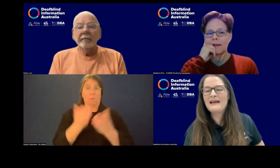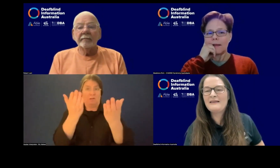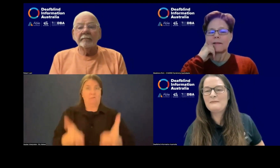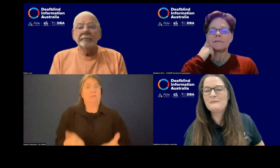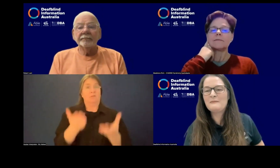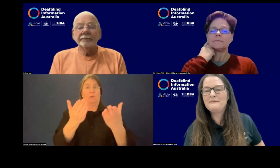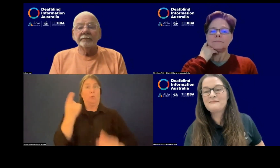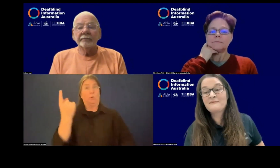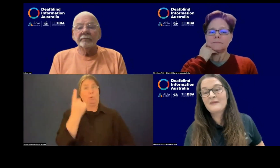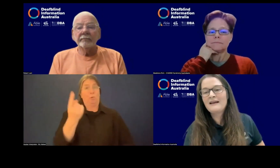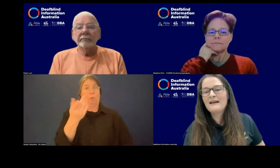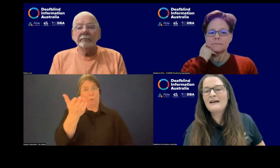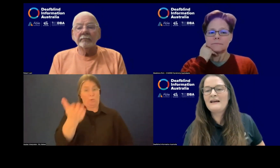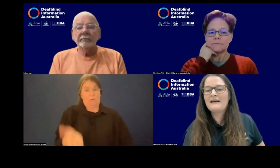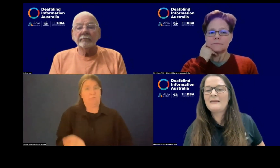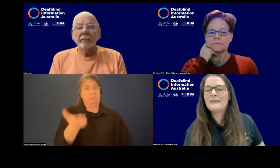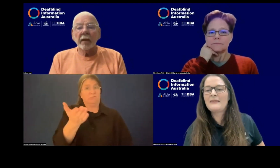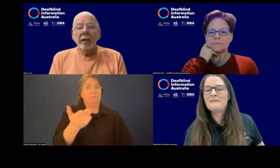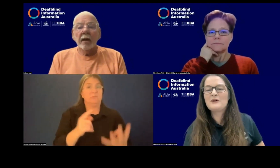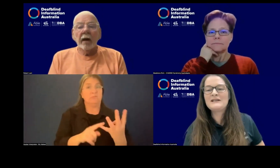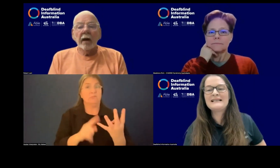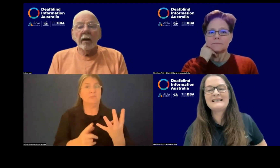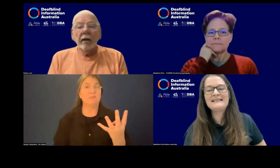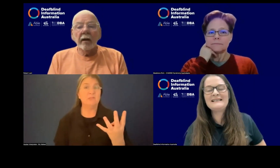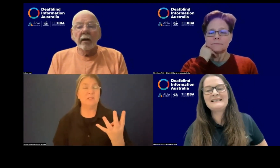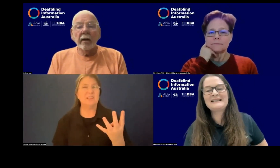But the processes.